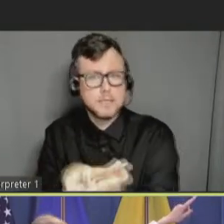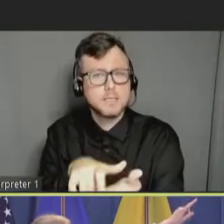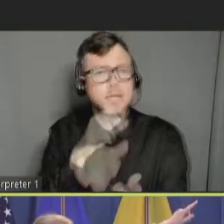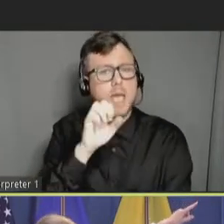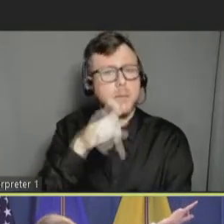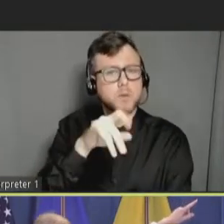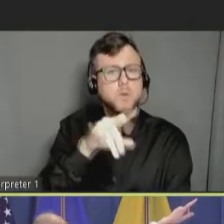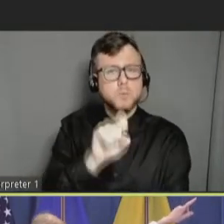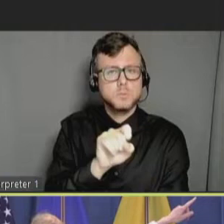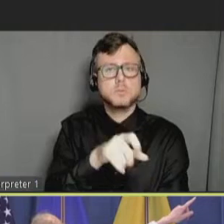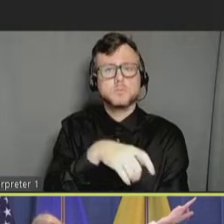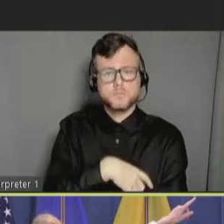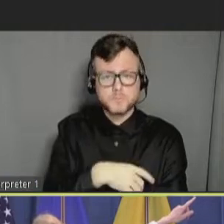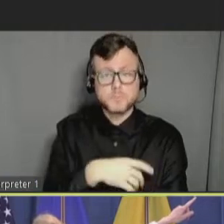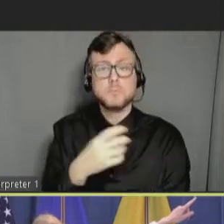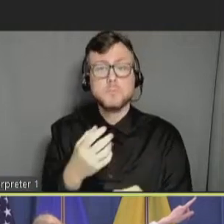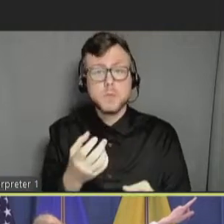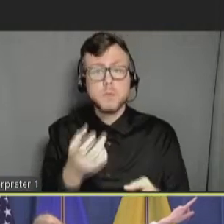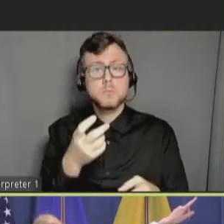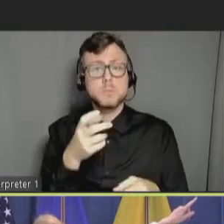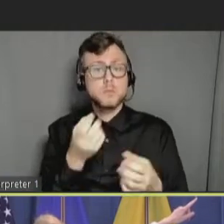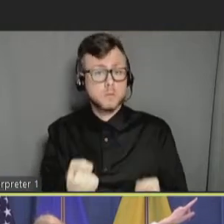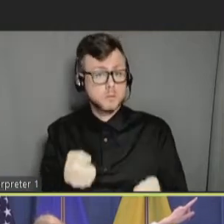there's also quite a number of epitopes that are being recognized,